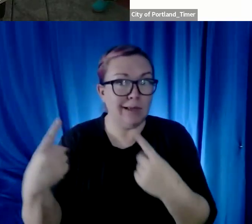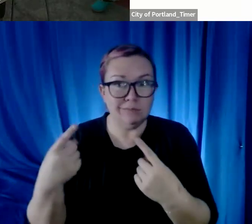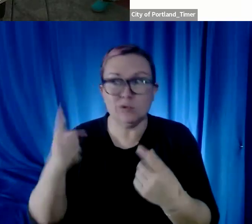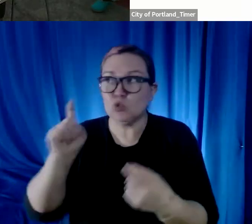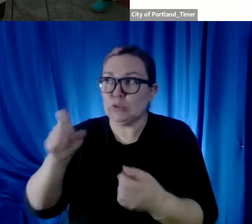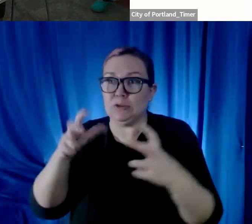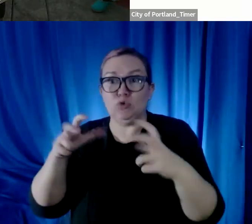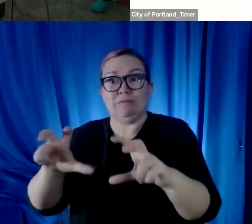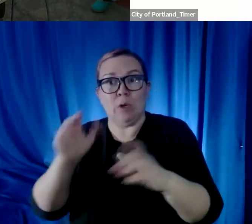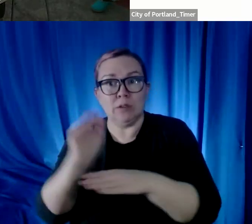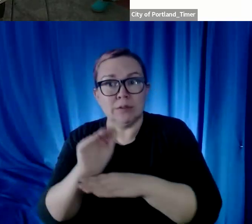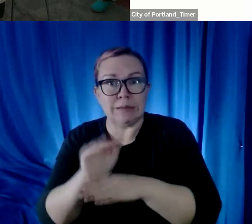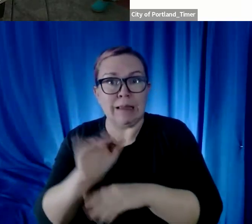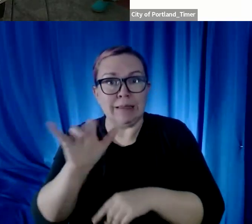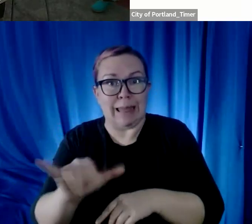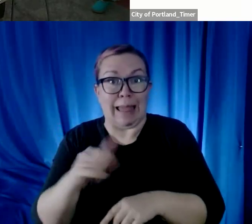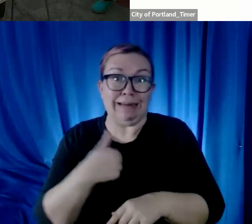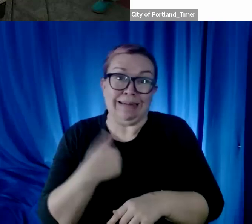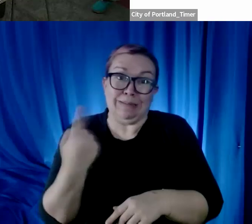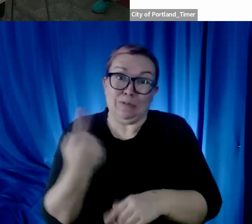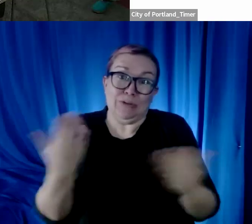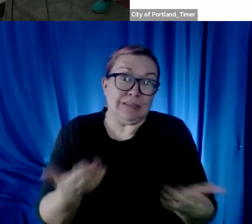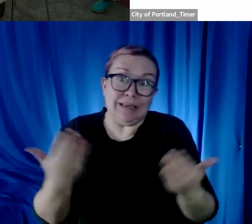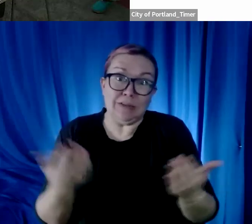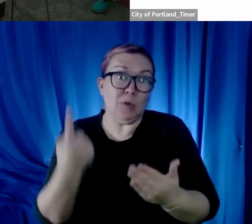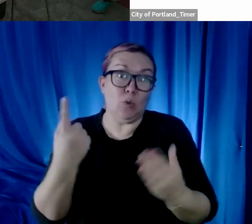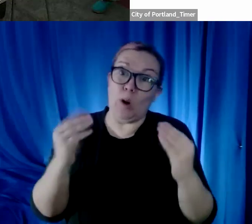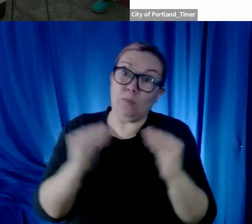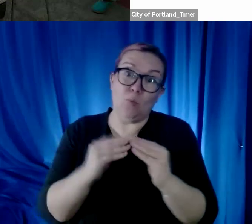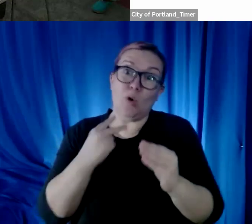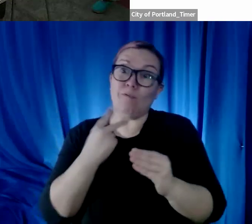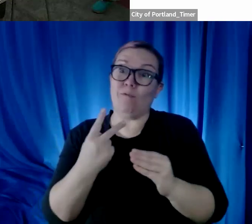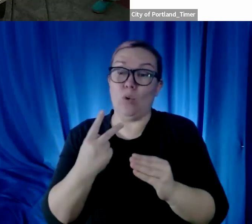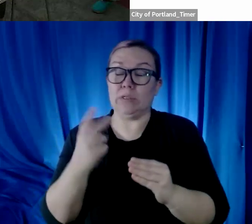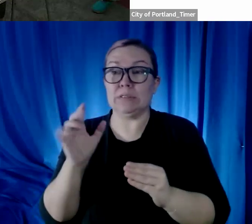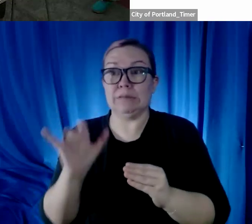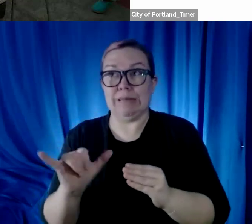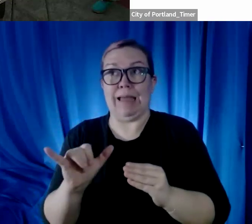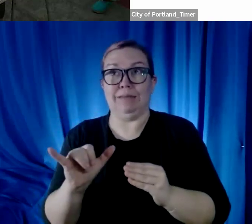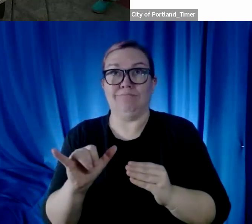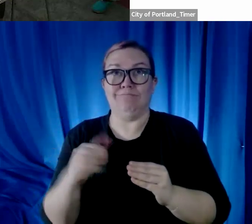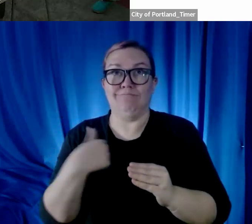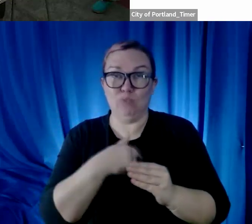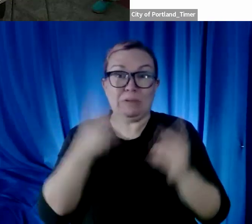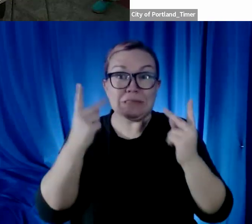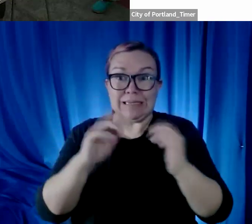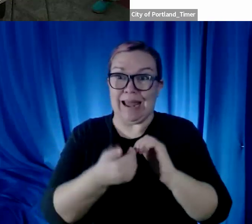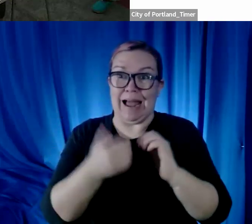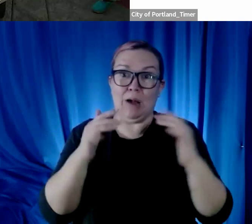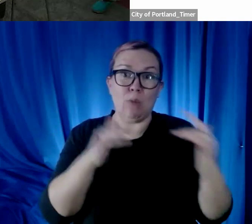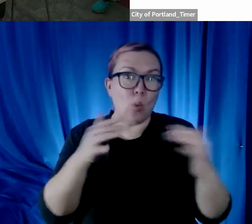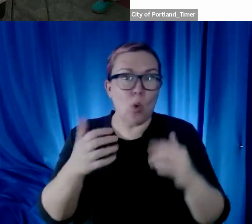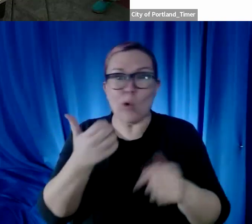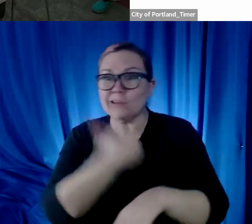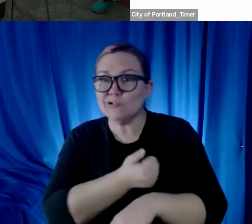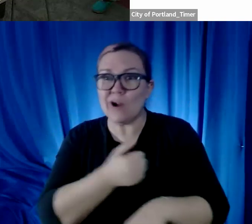And I'm just here to be one more voice that We've seen how the war on drugs, tough on crime policies.